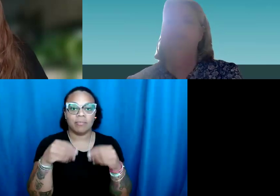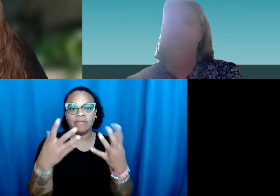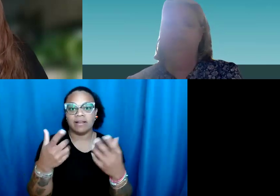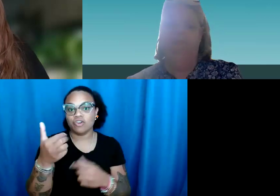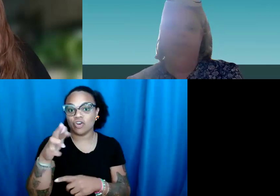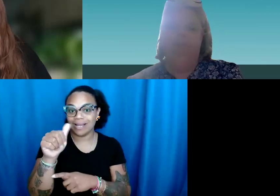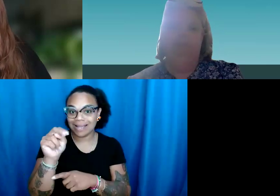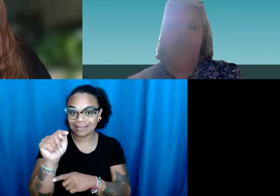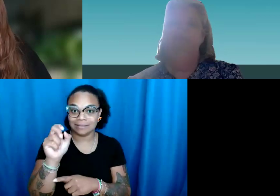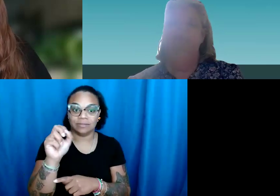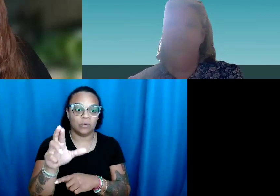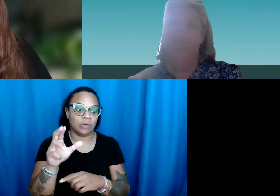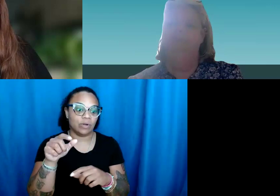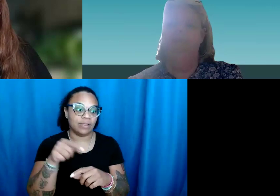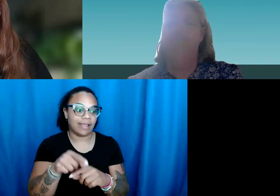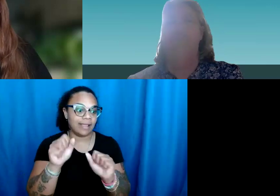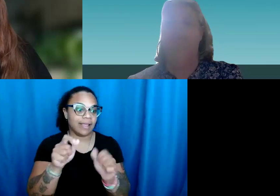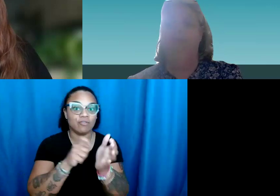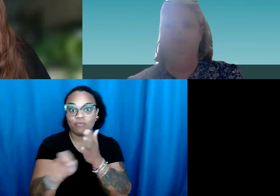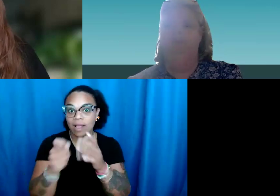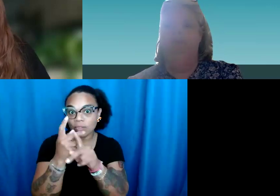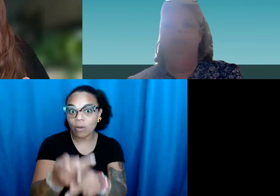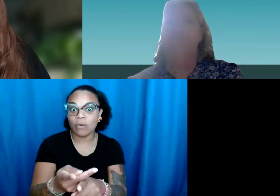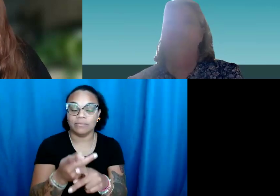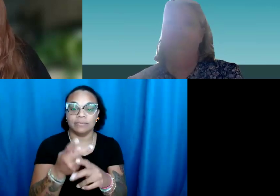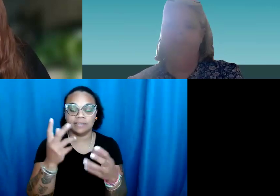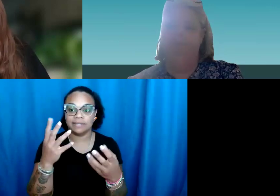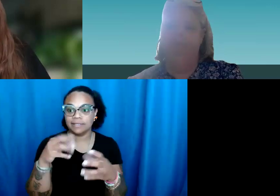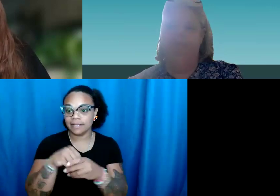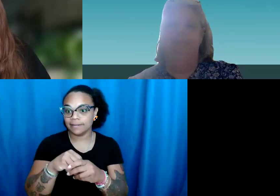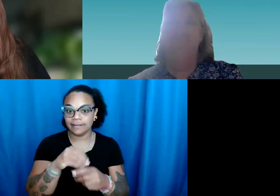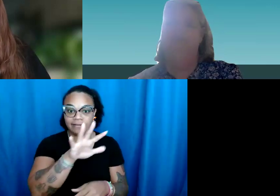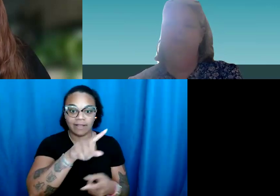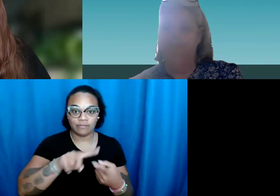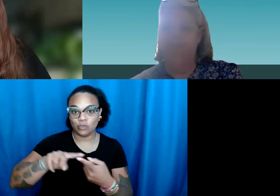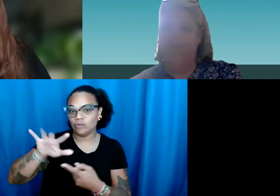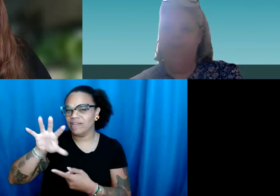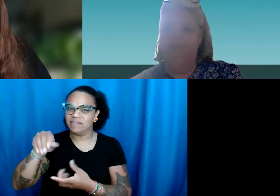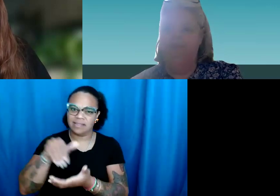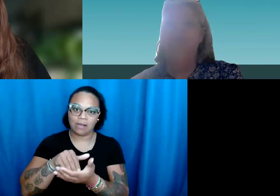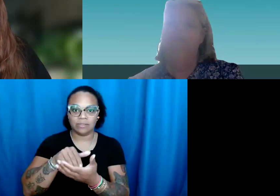or who are able to write loans that are in the kind of 5 to 50,000 dollar range.